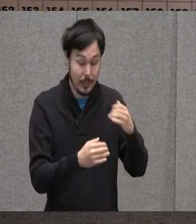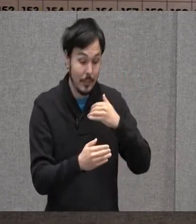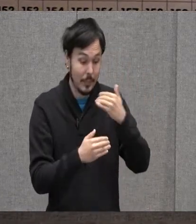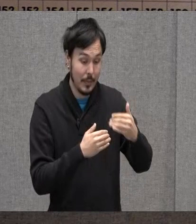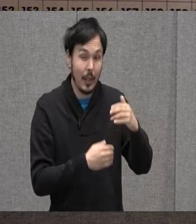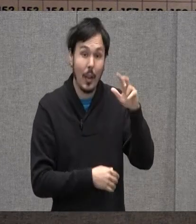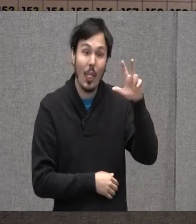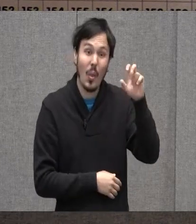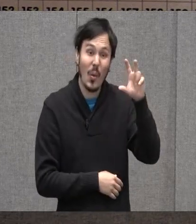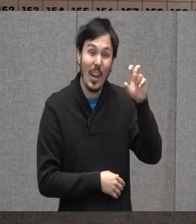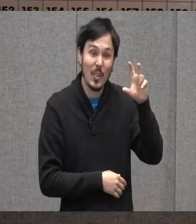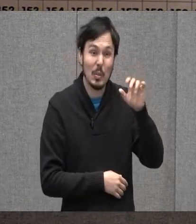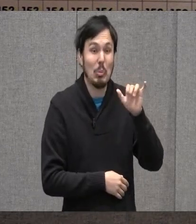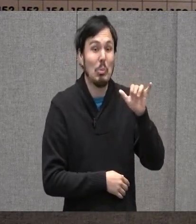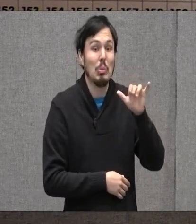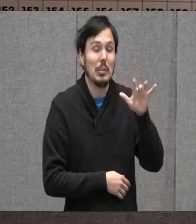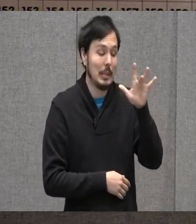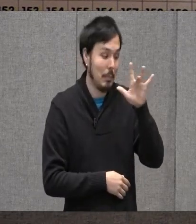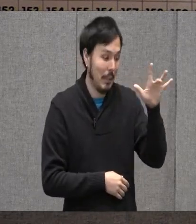Oop, I'm running out here.